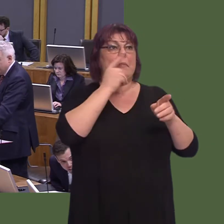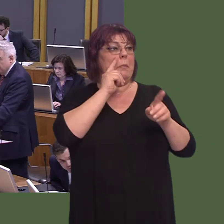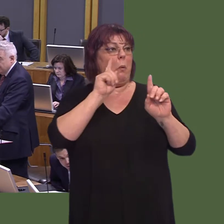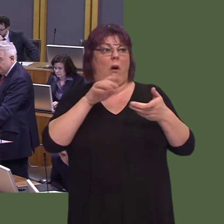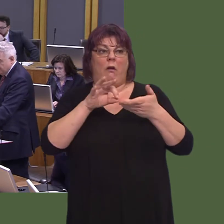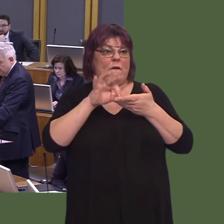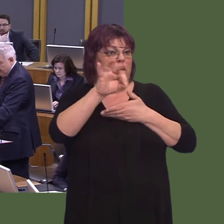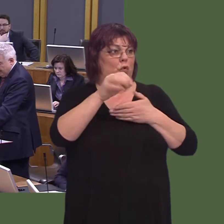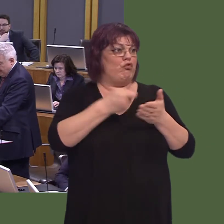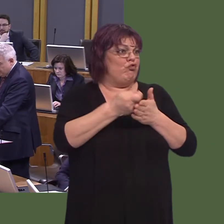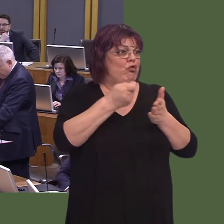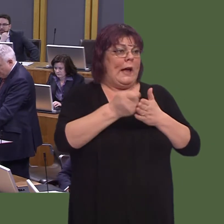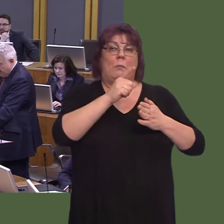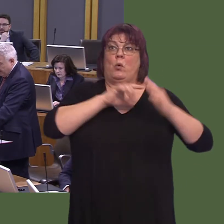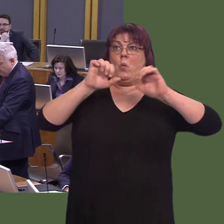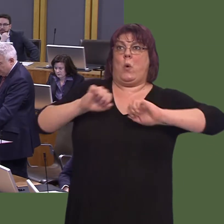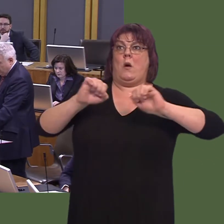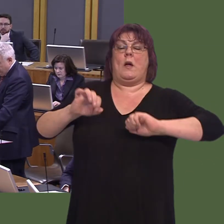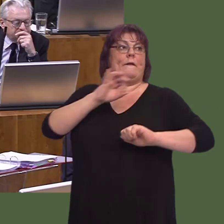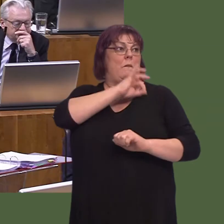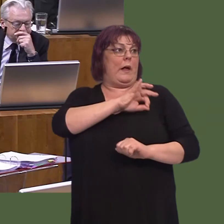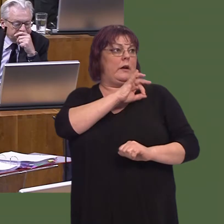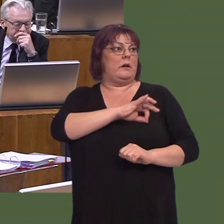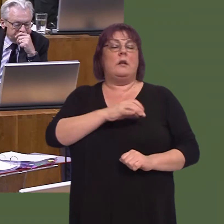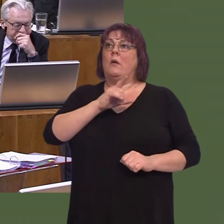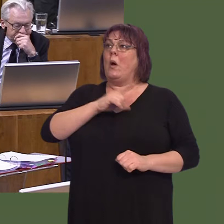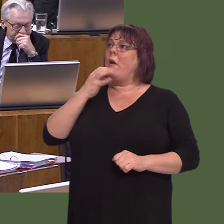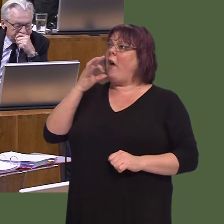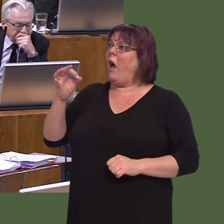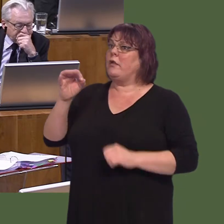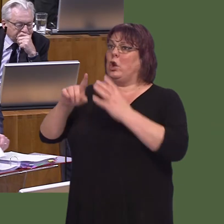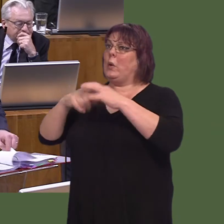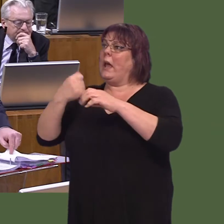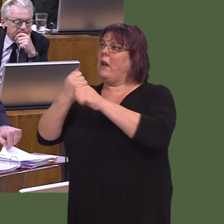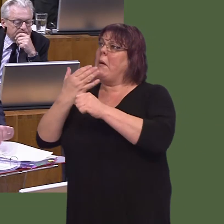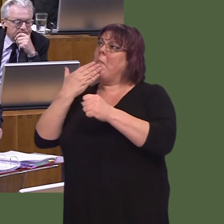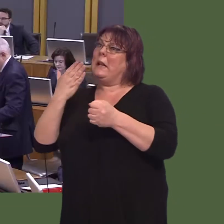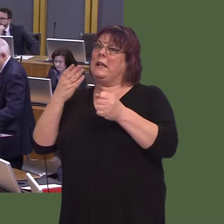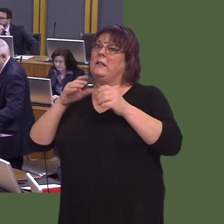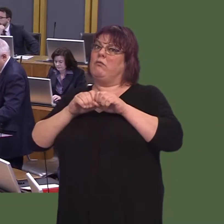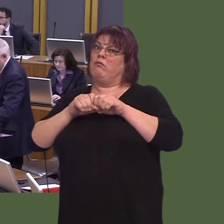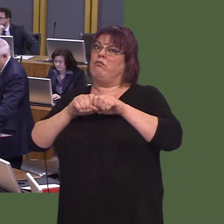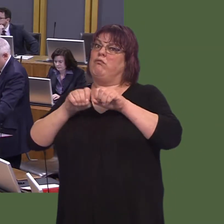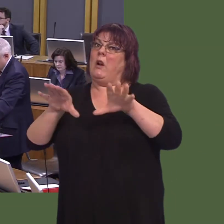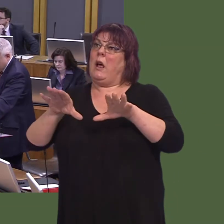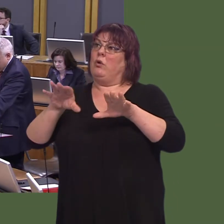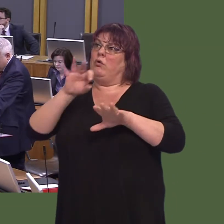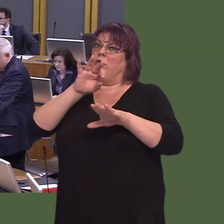We have expressed our concerns to the UK Government, calling for a halt to the roll-out of universal credit. Jane Hutt AM: Thank you for that answer, First Minister.